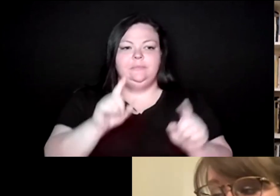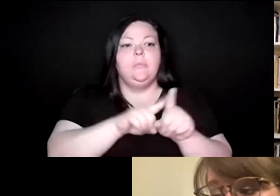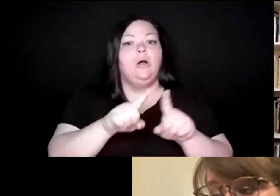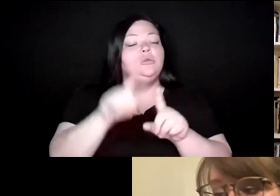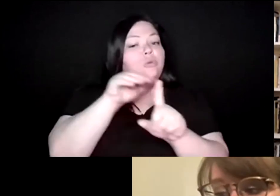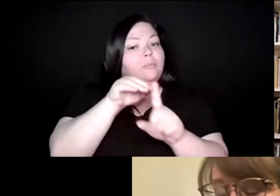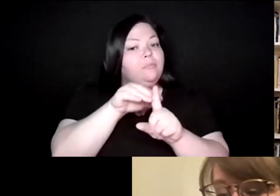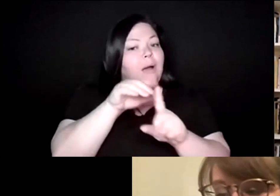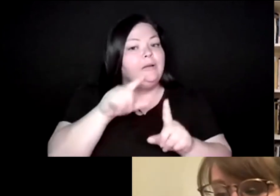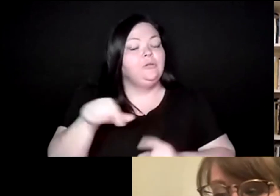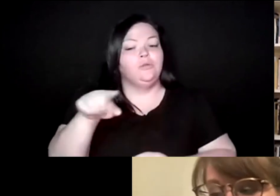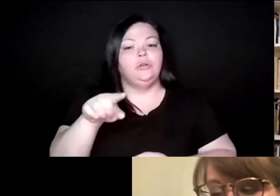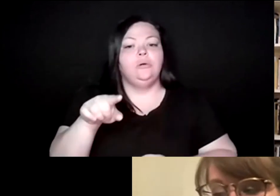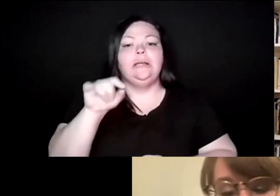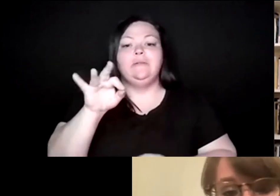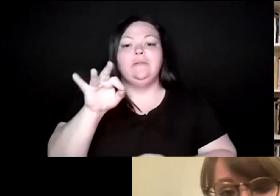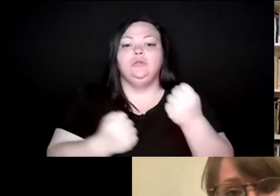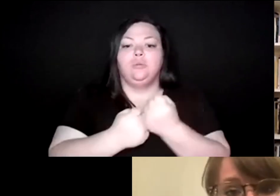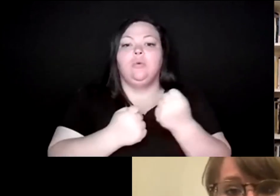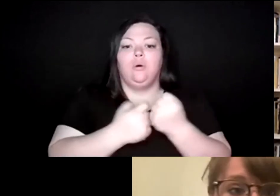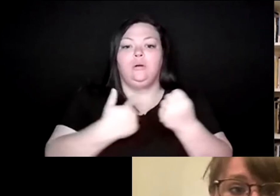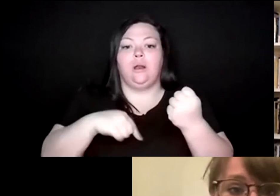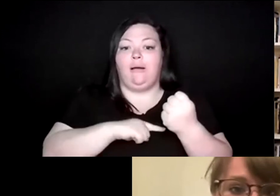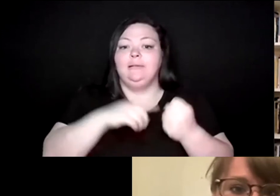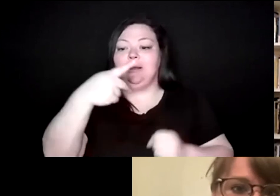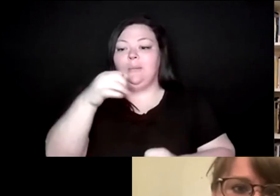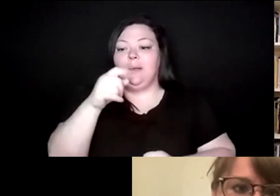if you want to support us on Patreon we would be really grateful, we're trying to make sure